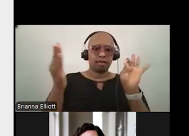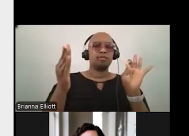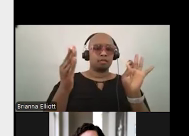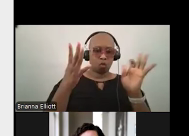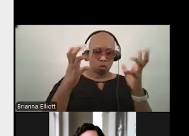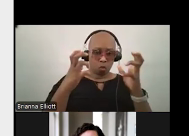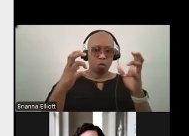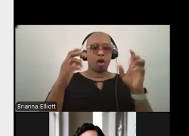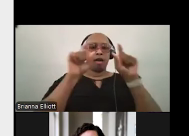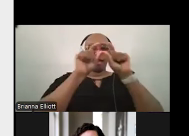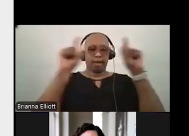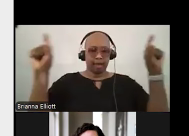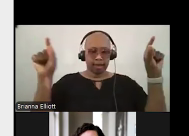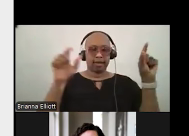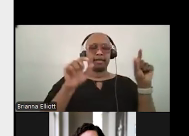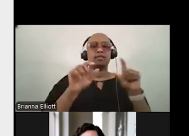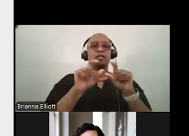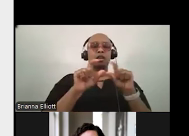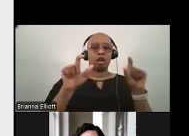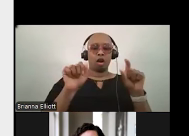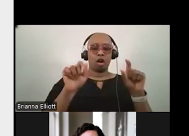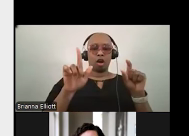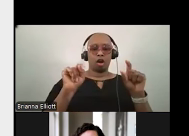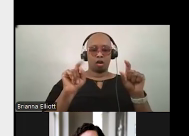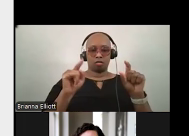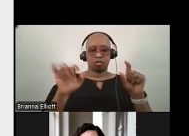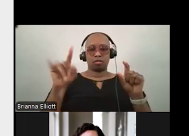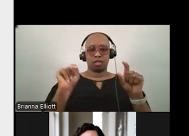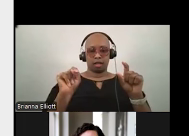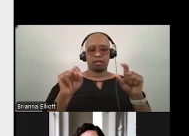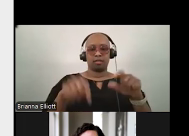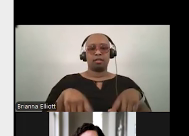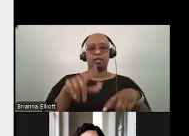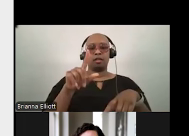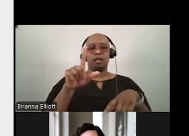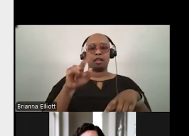descriptive links that are not just like click here, properly tagged lists and tables. We want